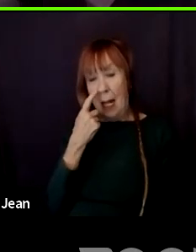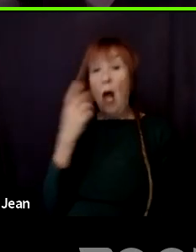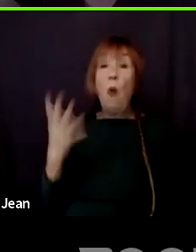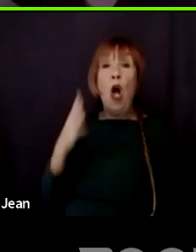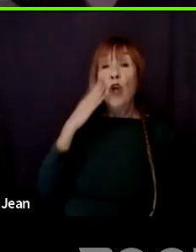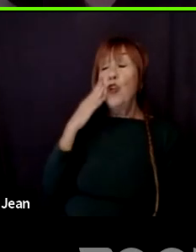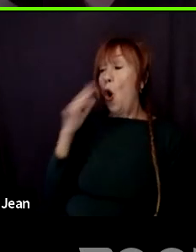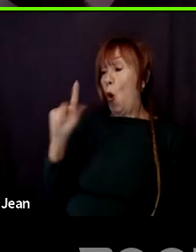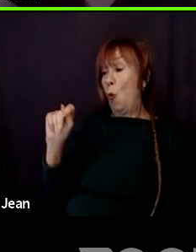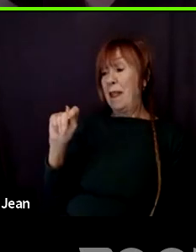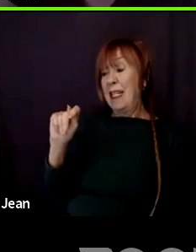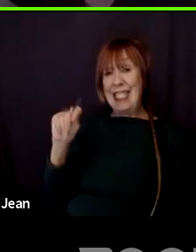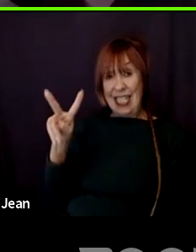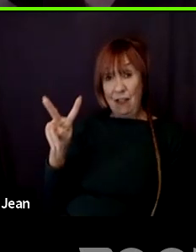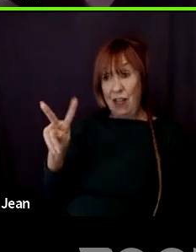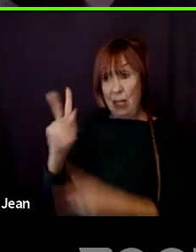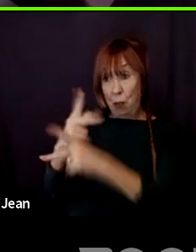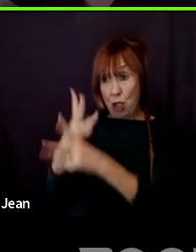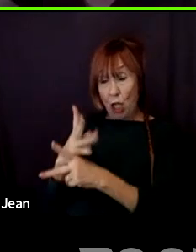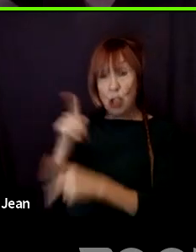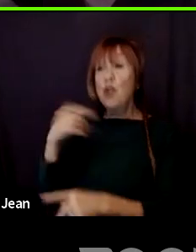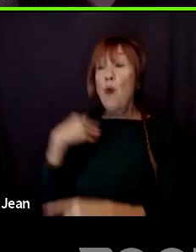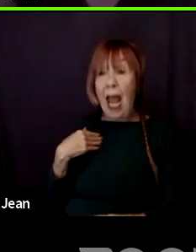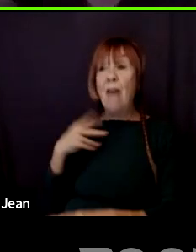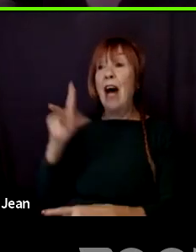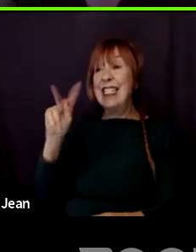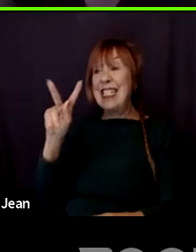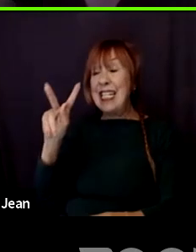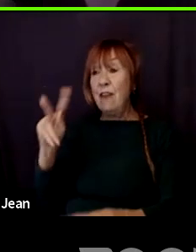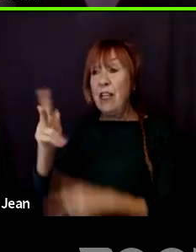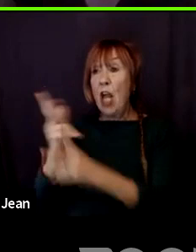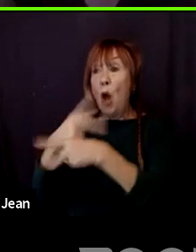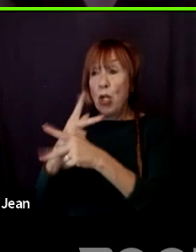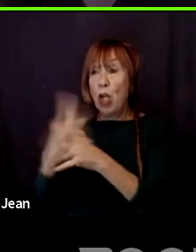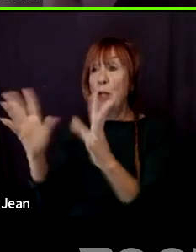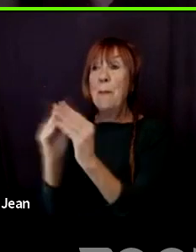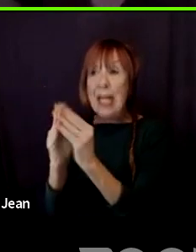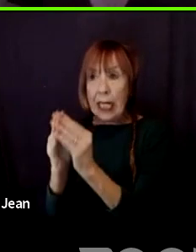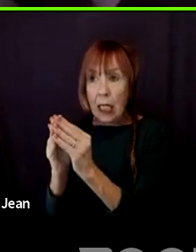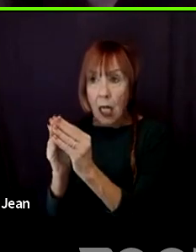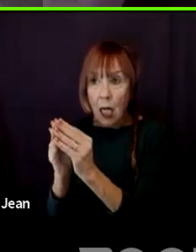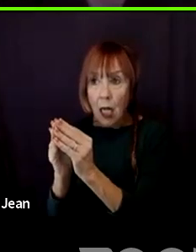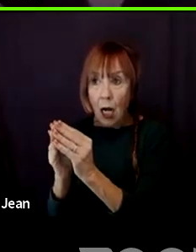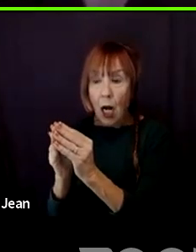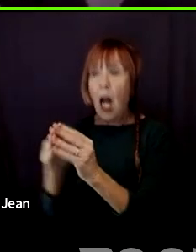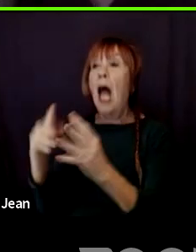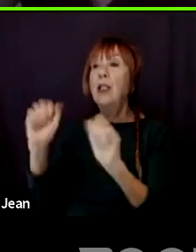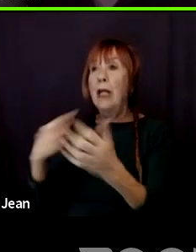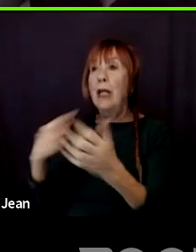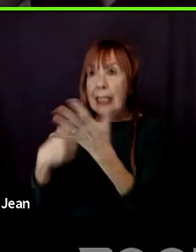where everyone sits around a table, and if anyone is like, wait, what kind of grandfather clock? Exactly. We'll have a moment to explain,